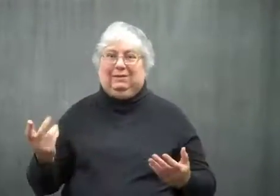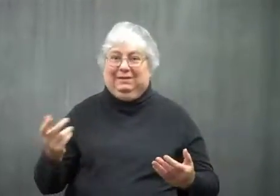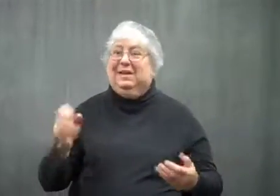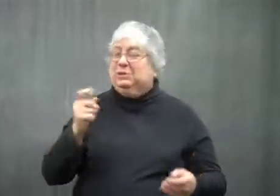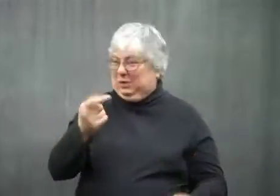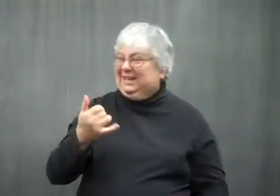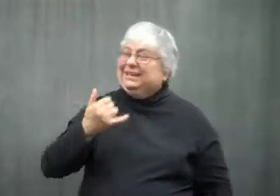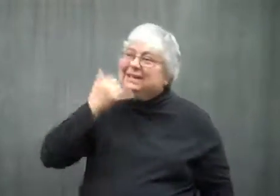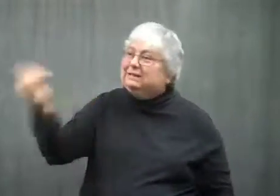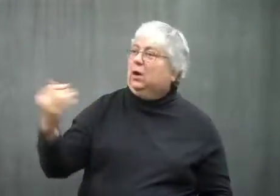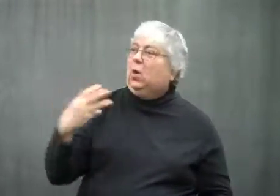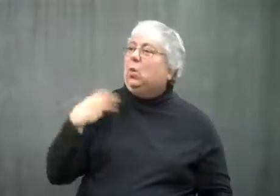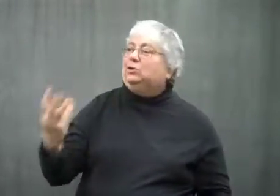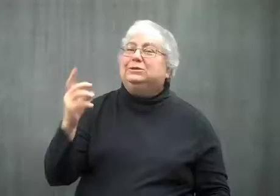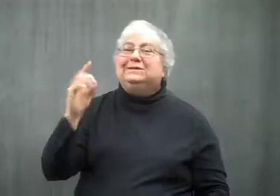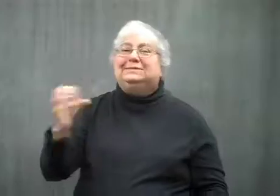He called his representatives in Washington, D.C. to find out what to do.